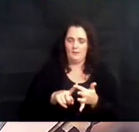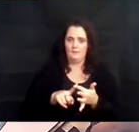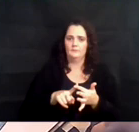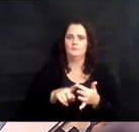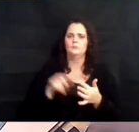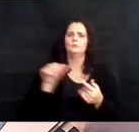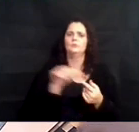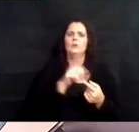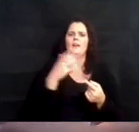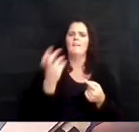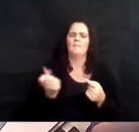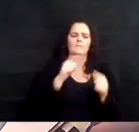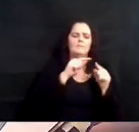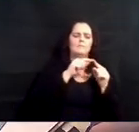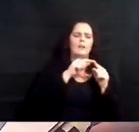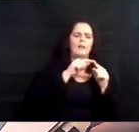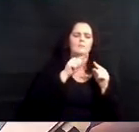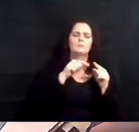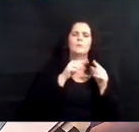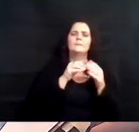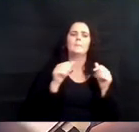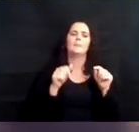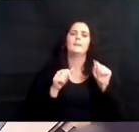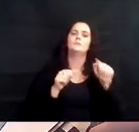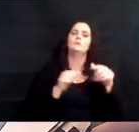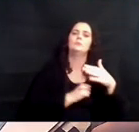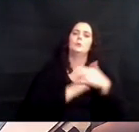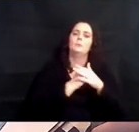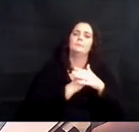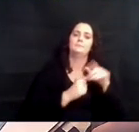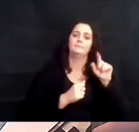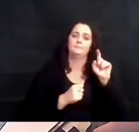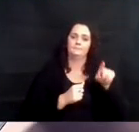should have an arrow somewhere there on your screen. Alright, I hit there.